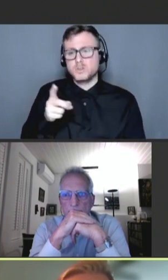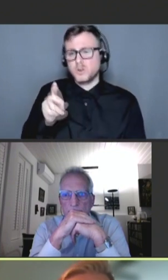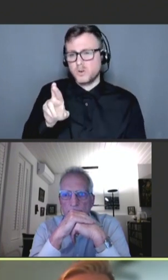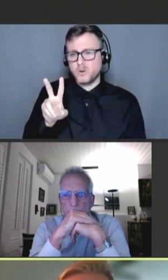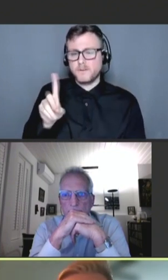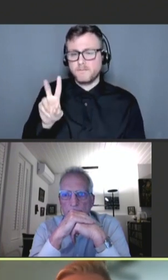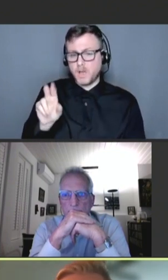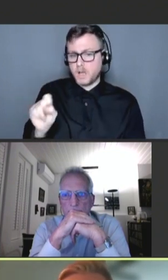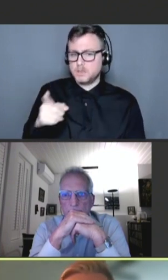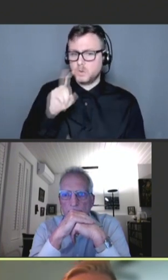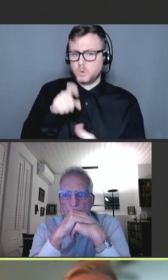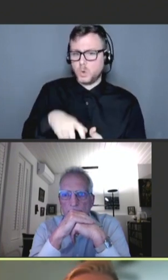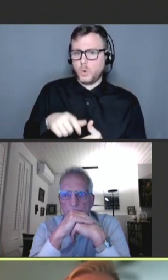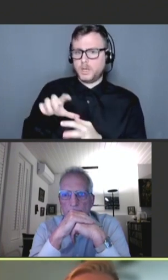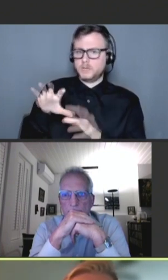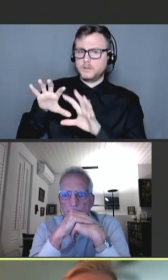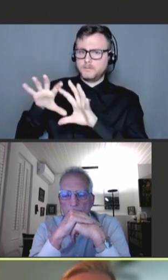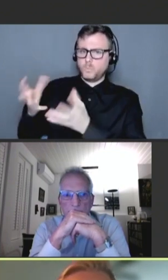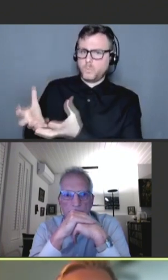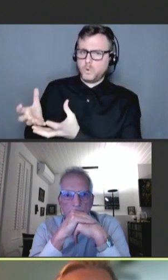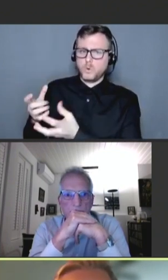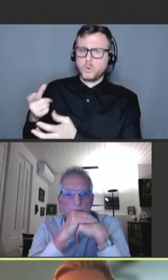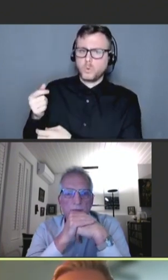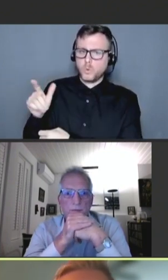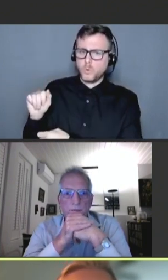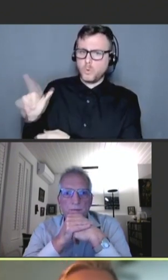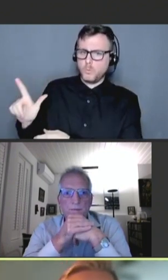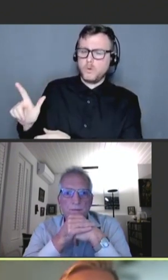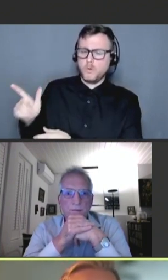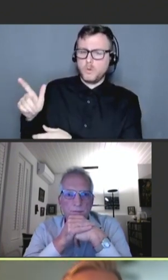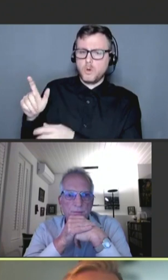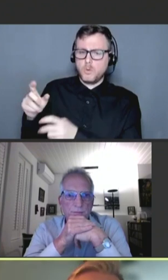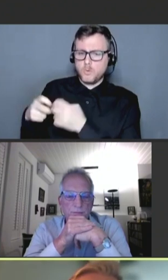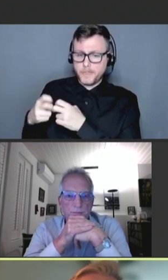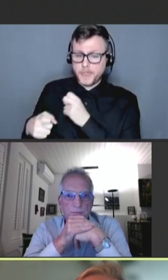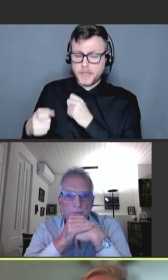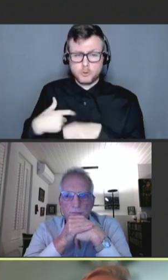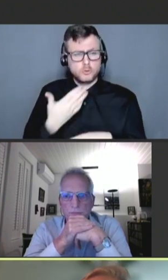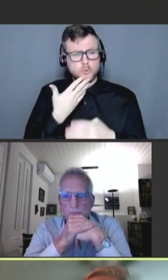it's good to have a wide -- a global perspective on this particular question. Three studies